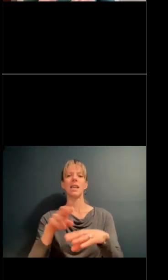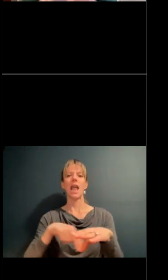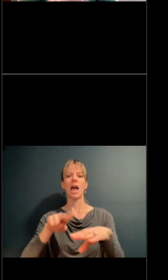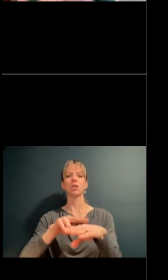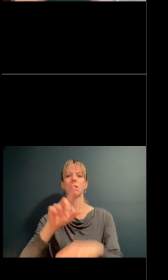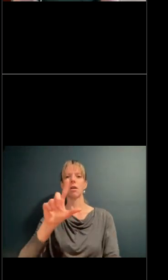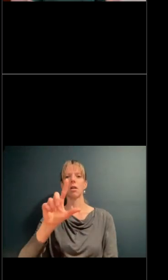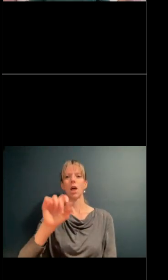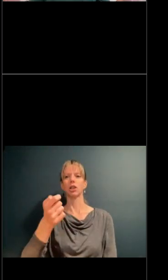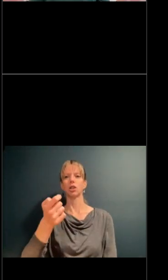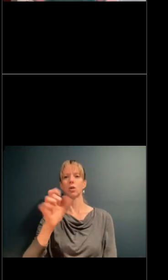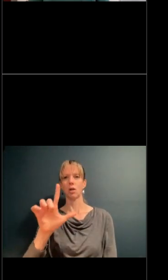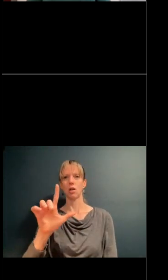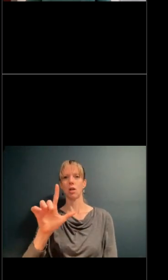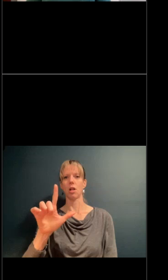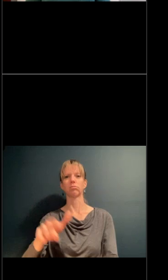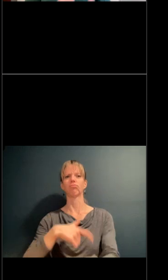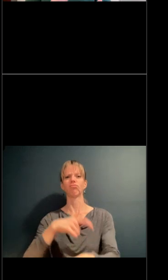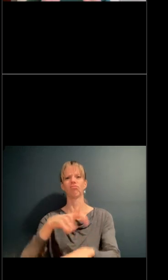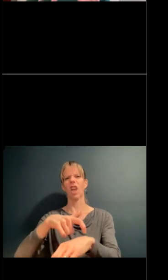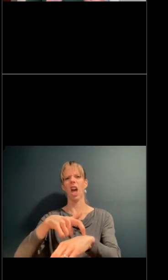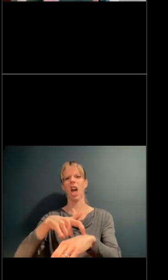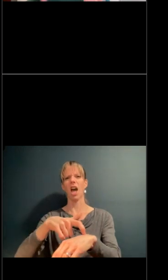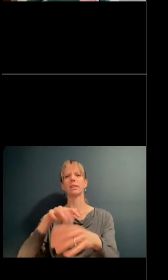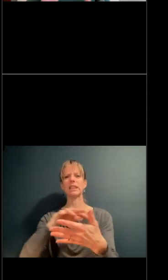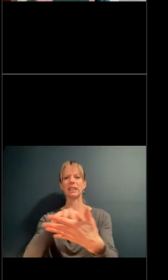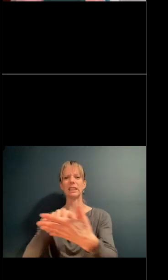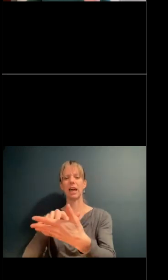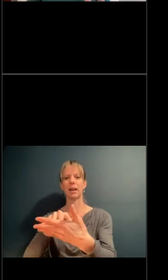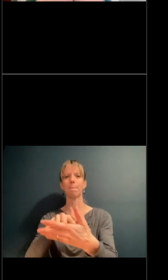A study done all across the United States of 13 to 16-year-olds.